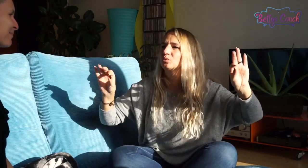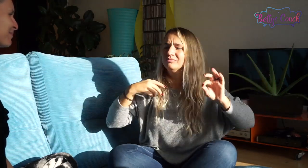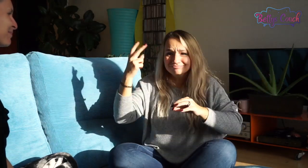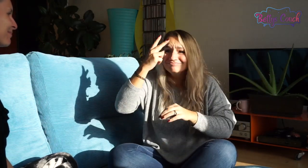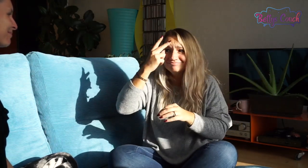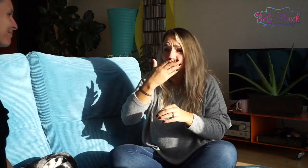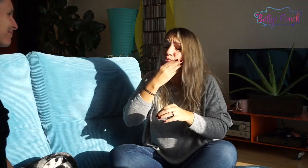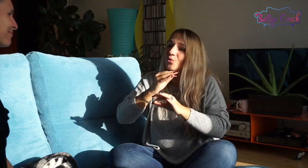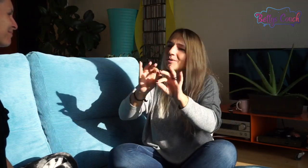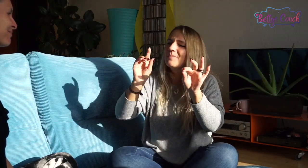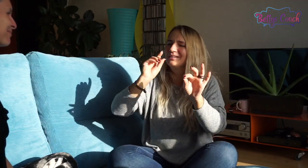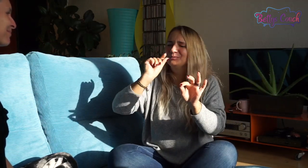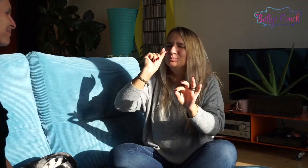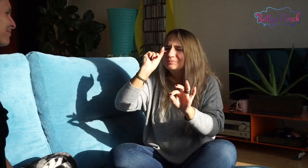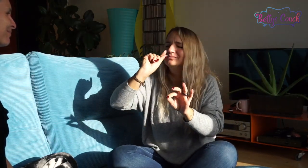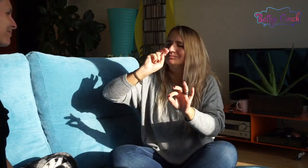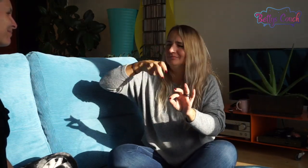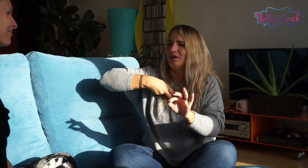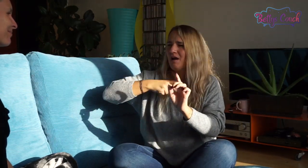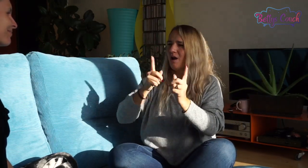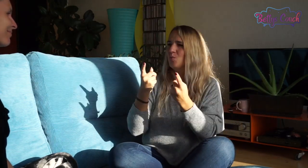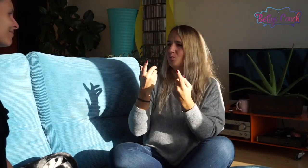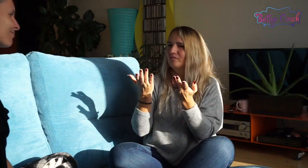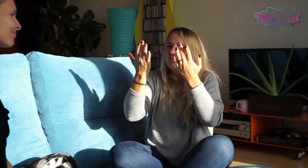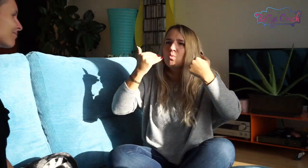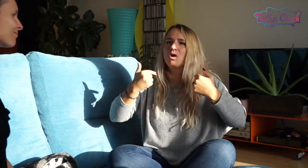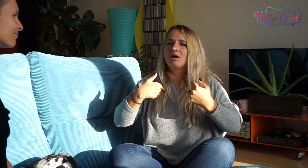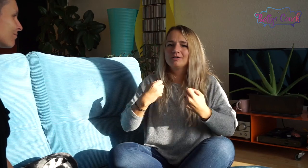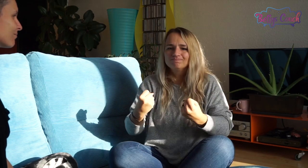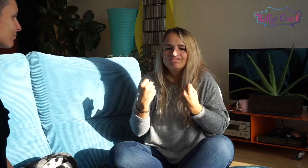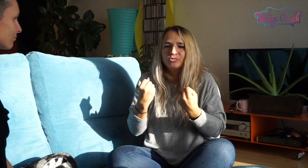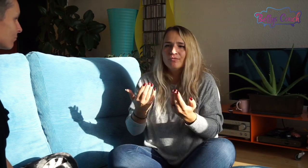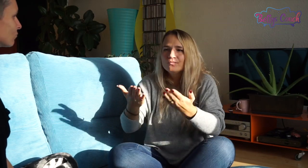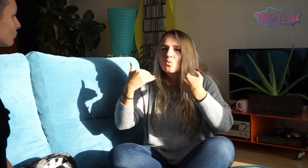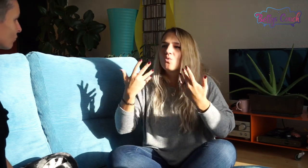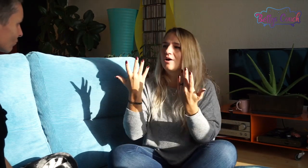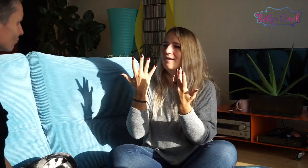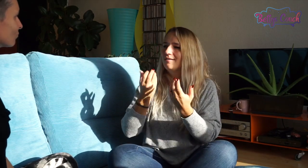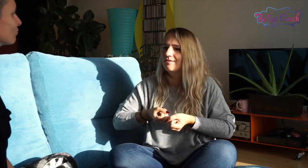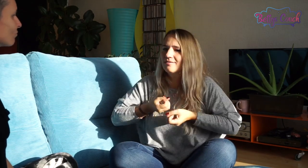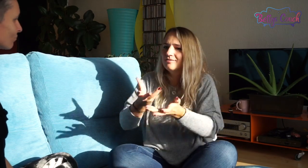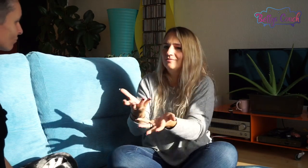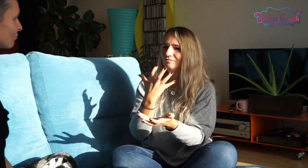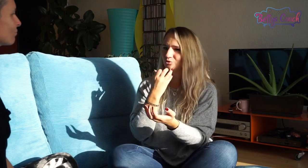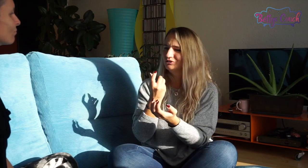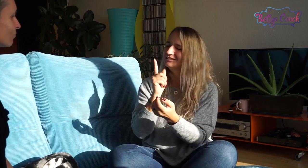I understand it, but you are important too. Where do I get the strength to be able to give?